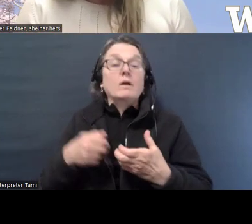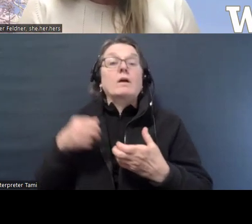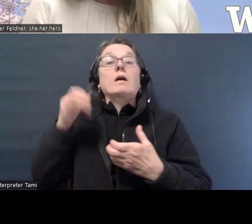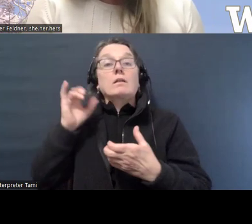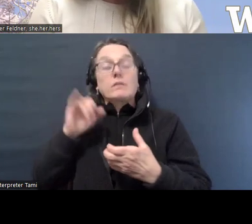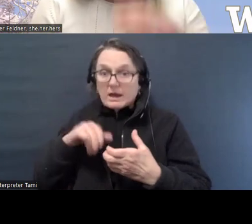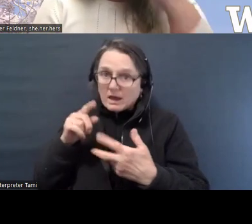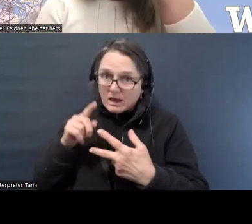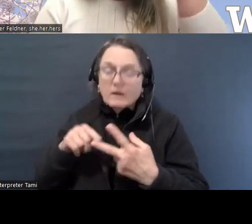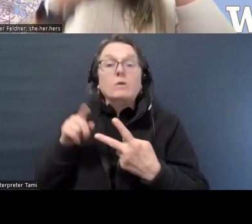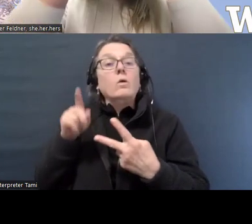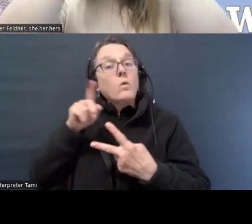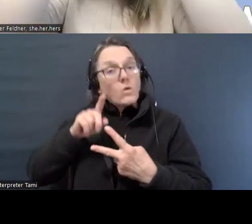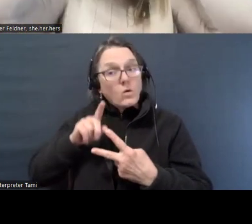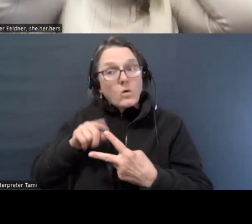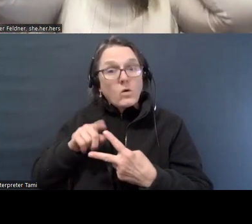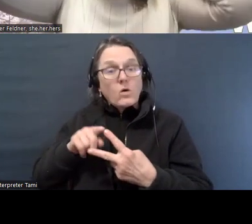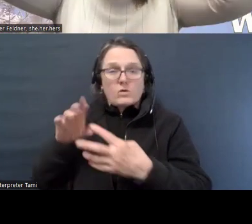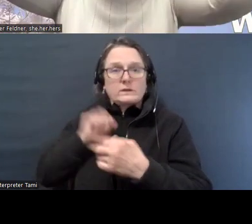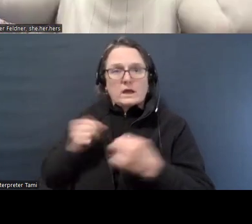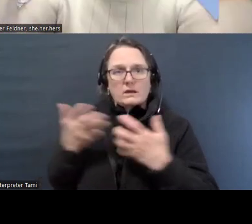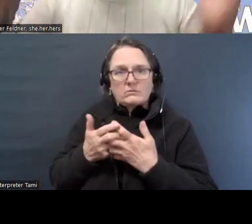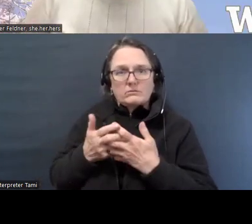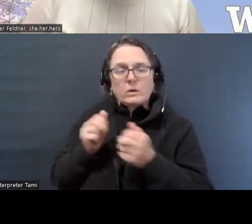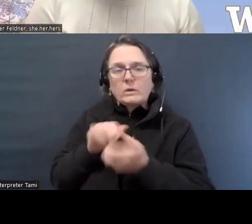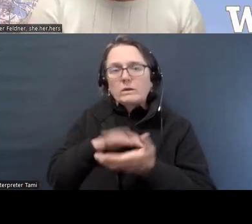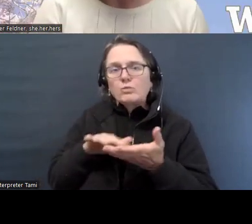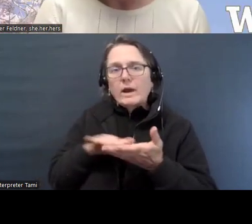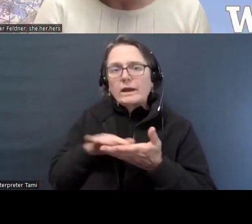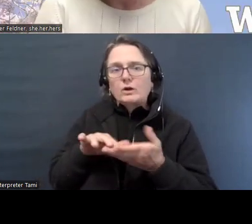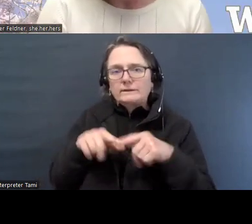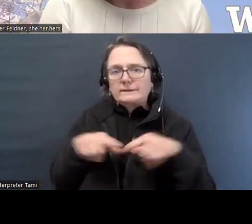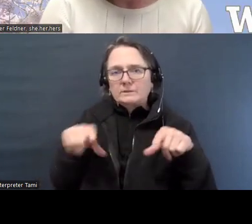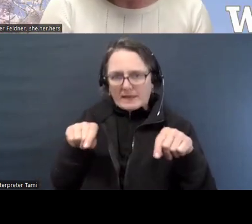So you have a lot of flexible ways to still take your notes and store your information.